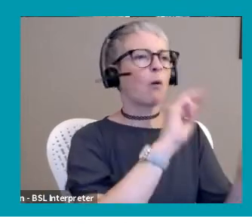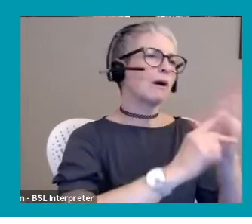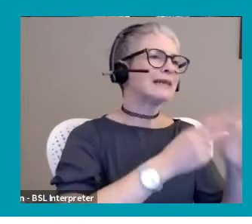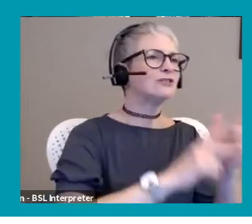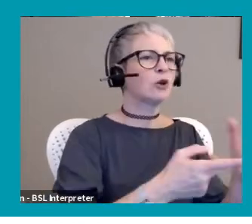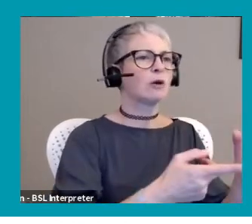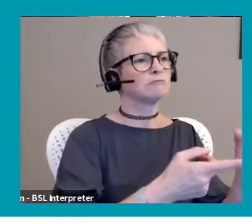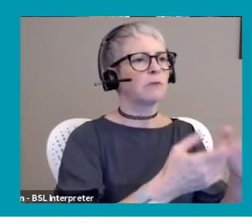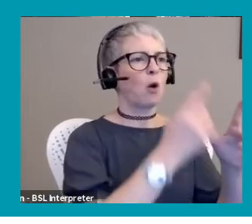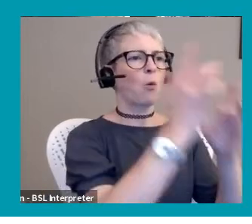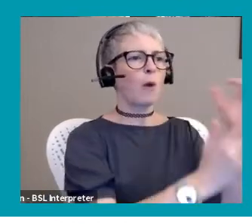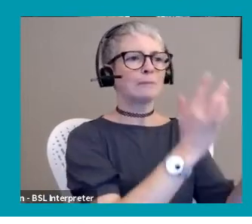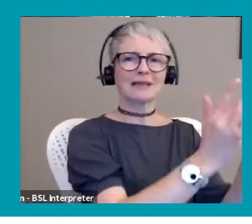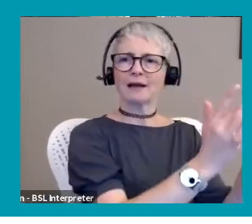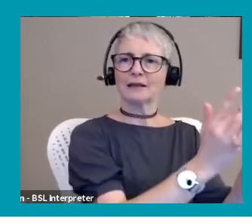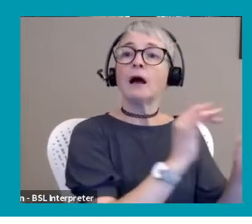So you can go on the website and check out what they have to stay.